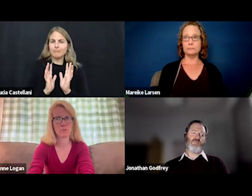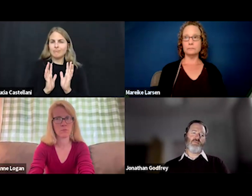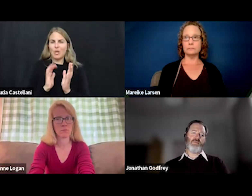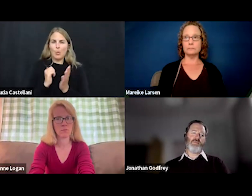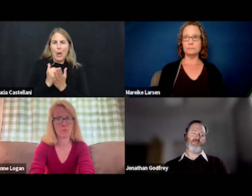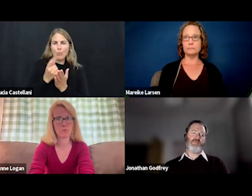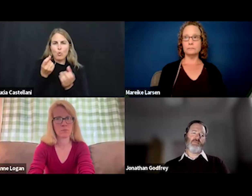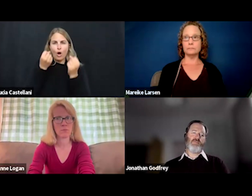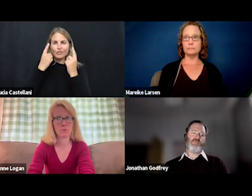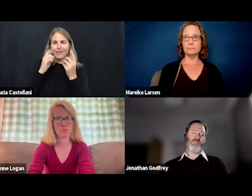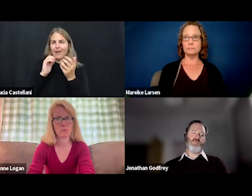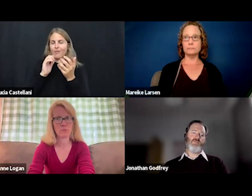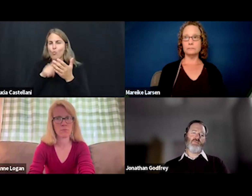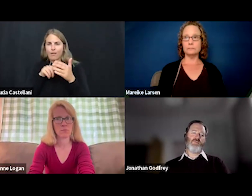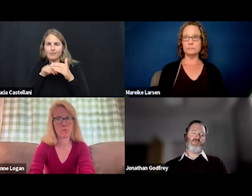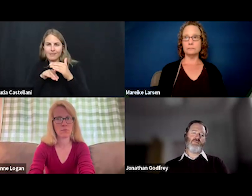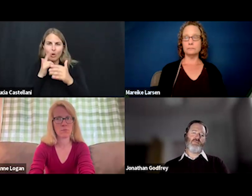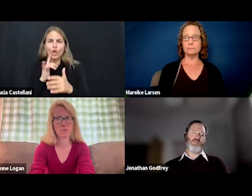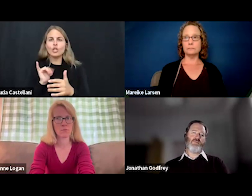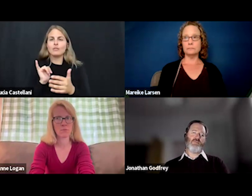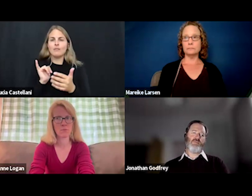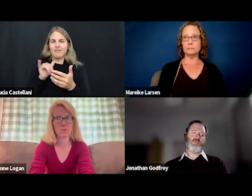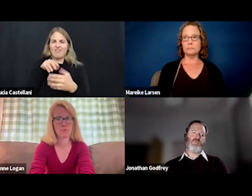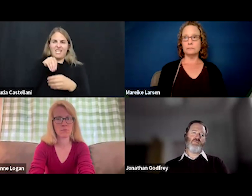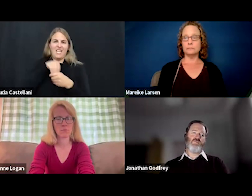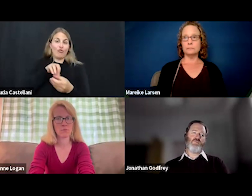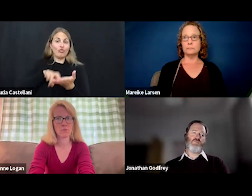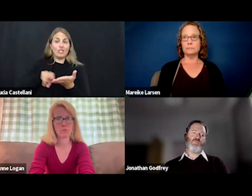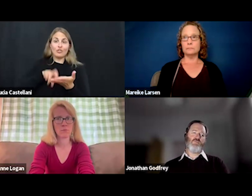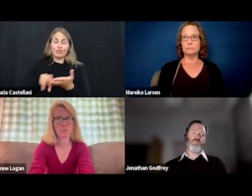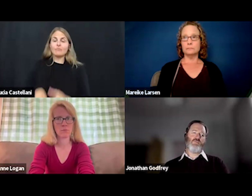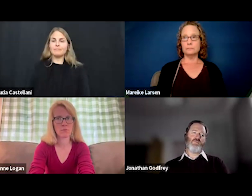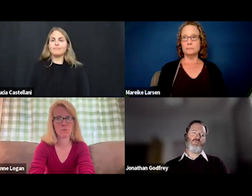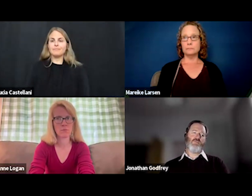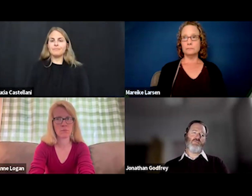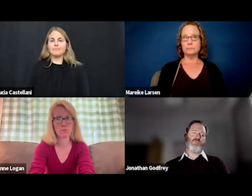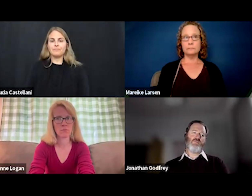of accessibility and research to all of you.